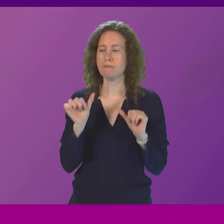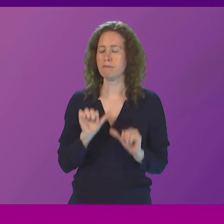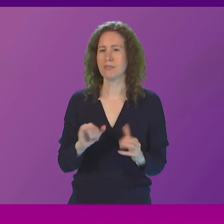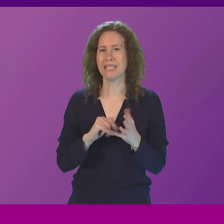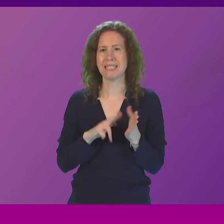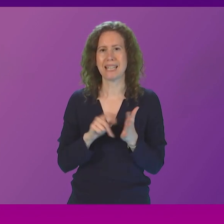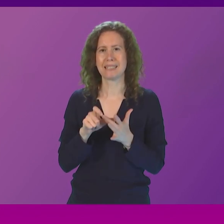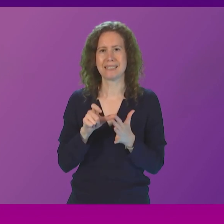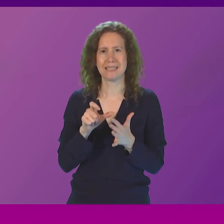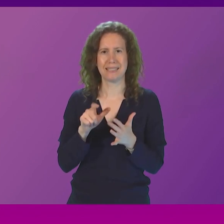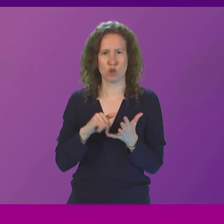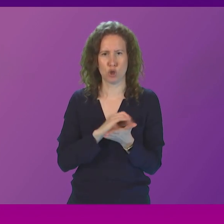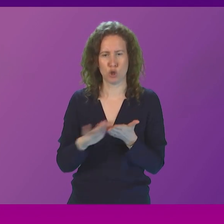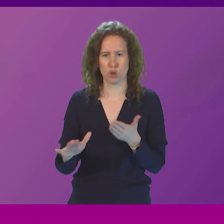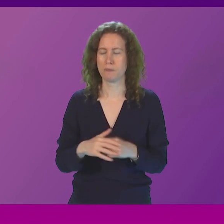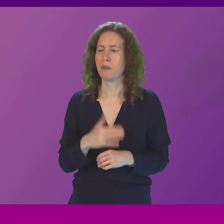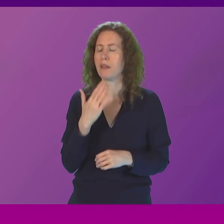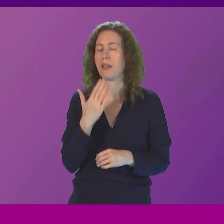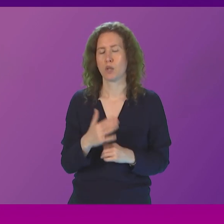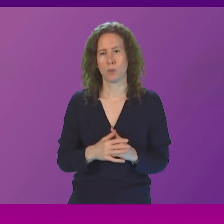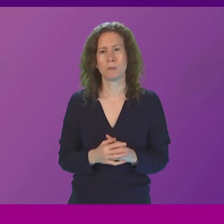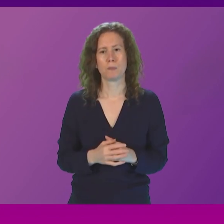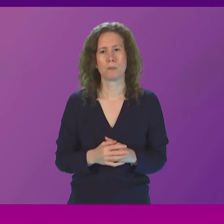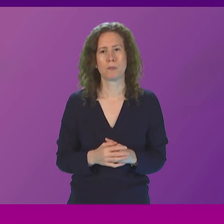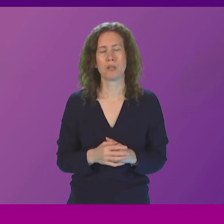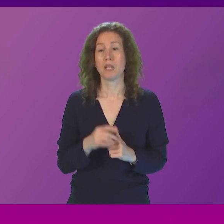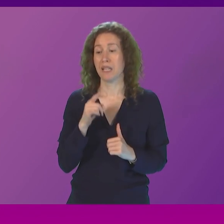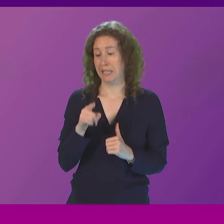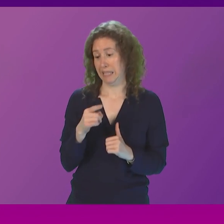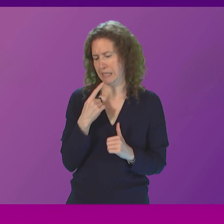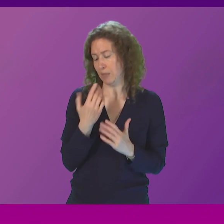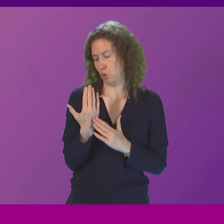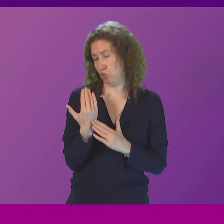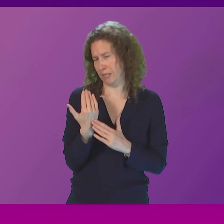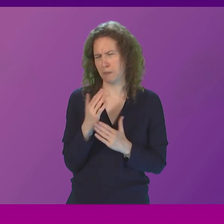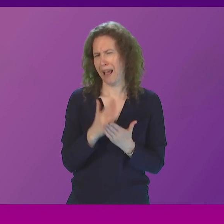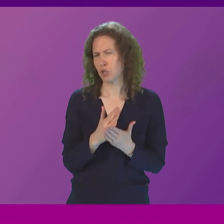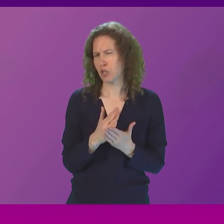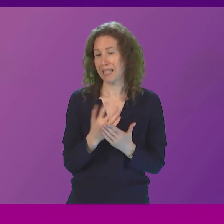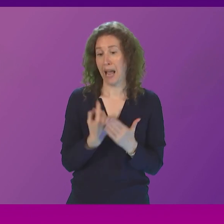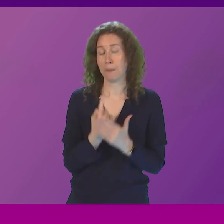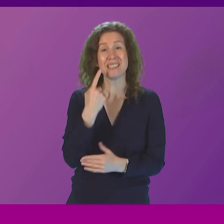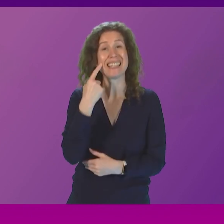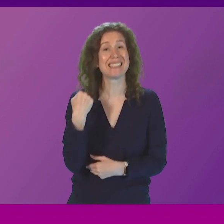later. This development, described by the First Minister as “recent”, took place just yesterday.